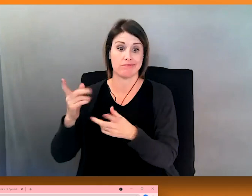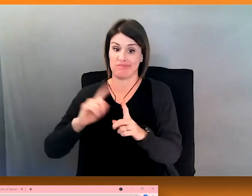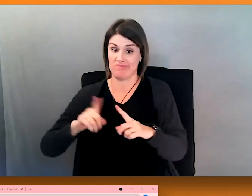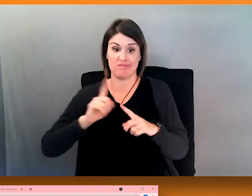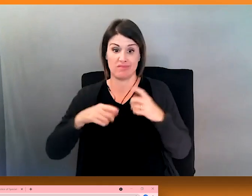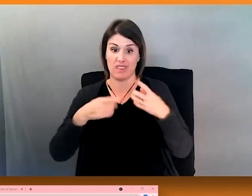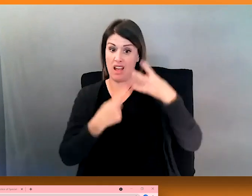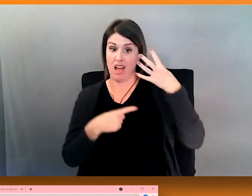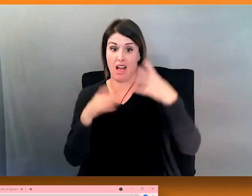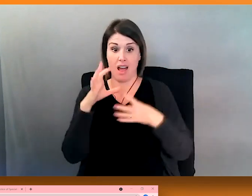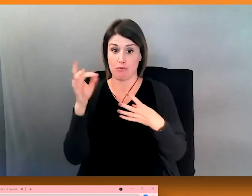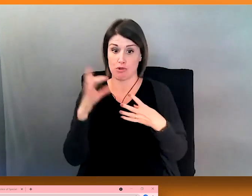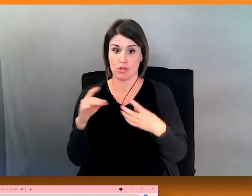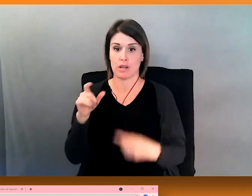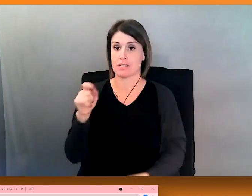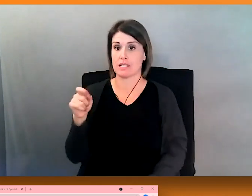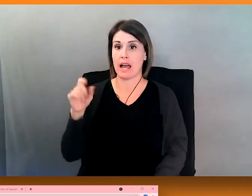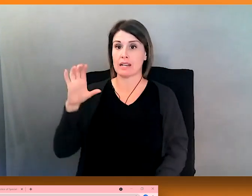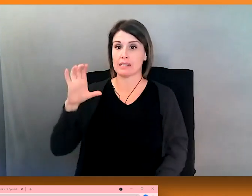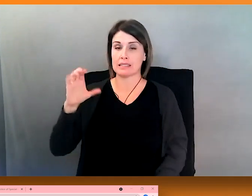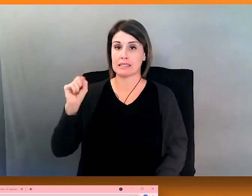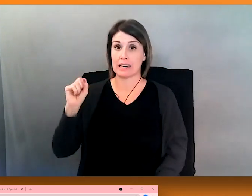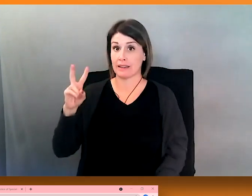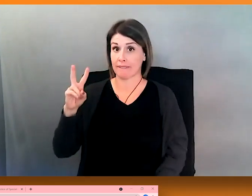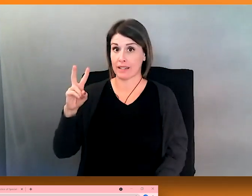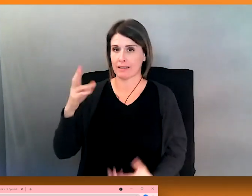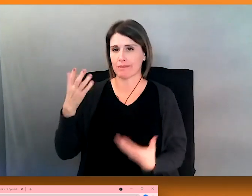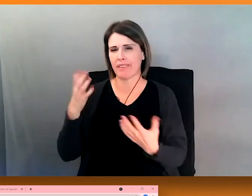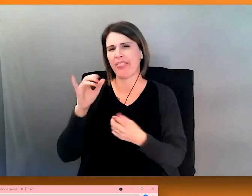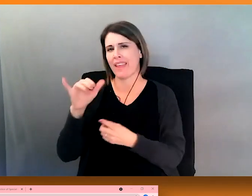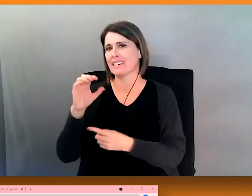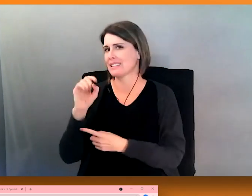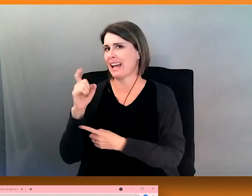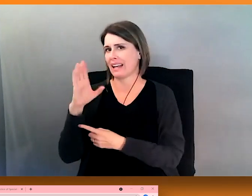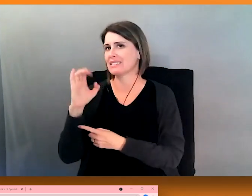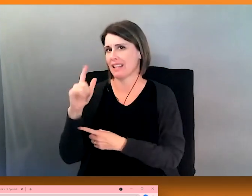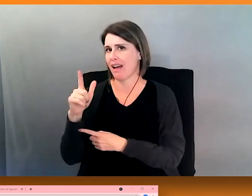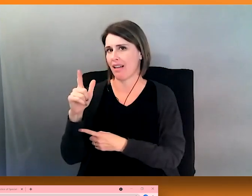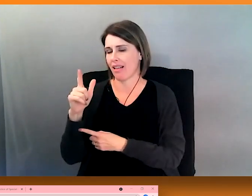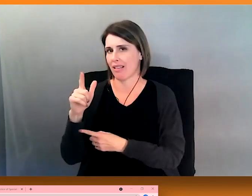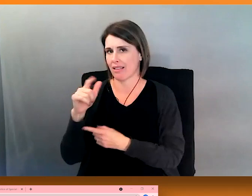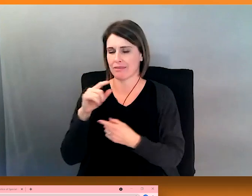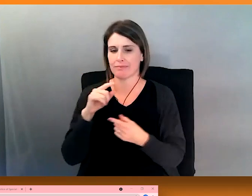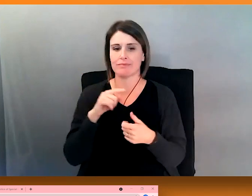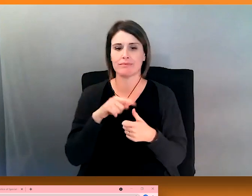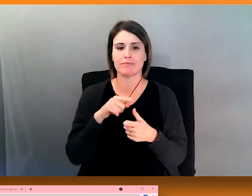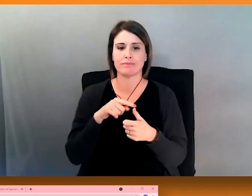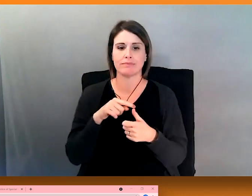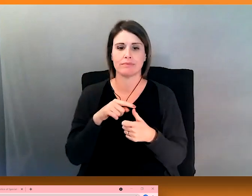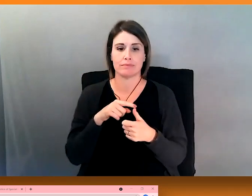Into different formats. The .CSV is Excel.